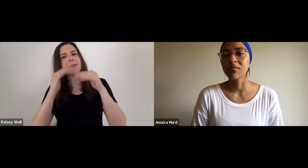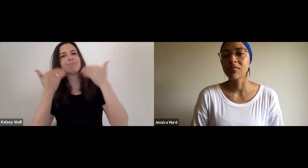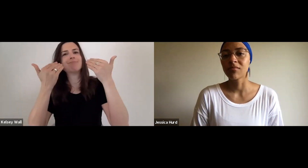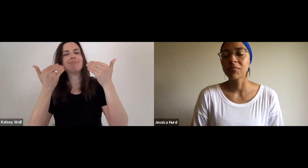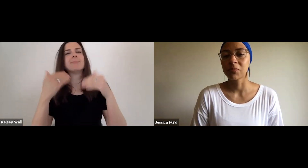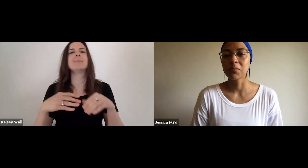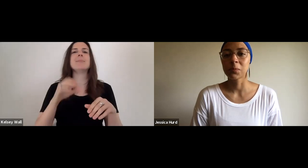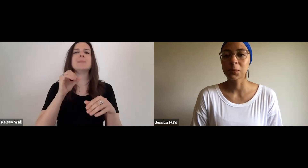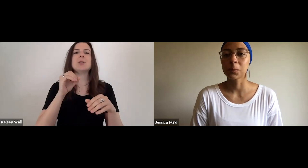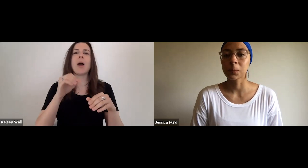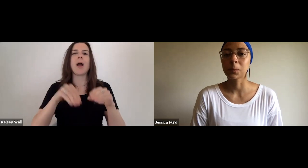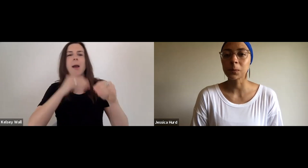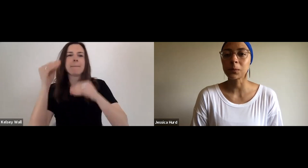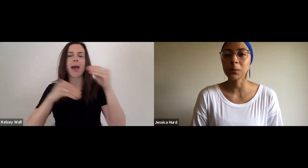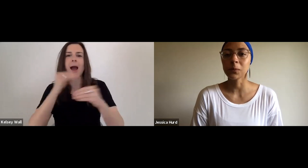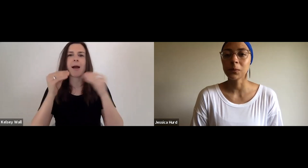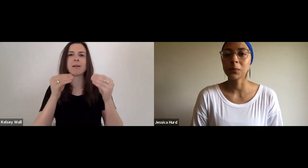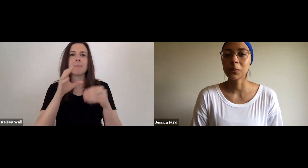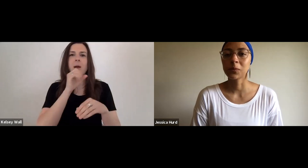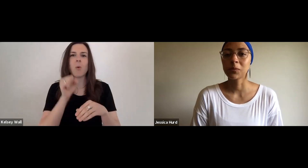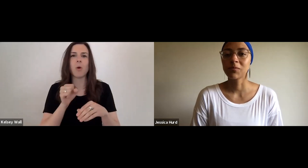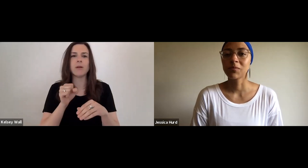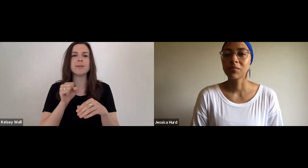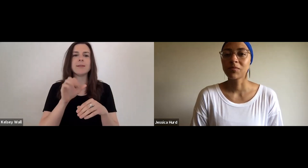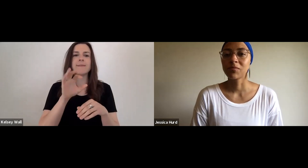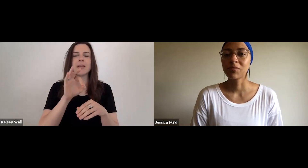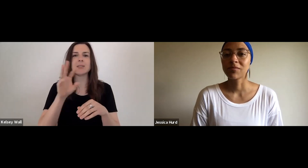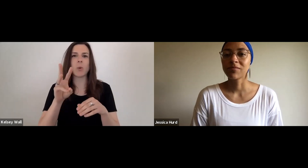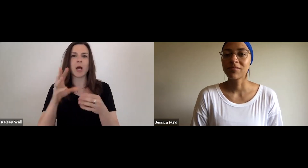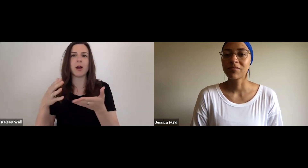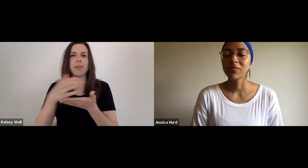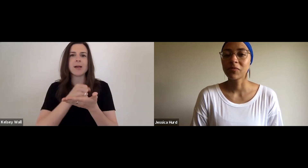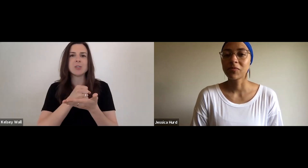and bring a spark of joy and happiness to my life, I went and found my mom's old dishes